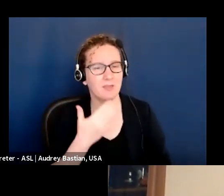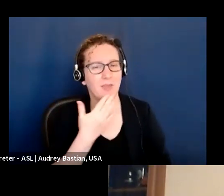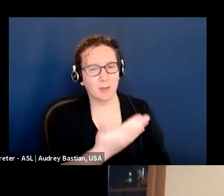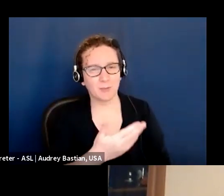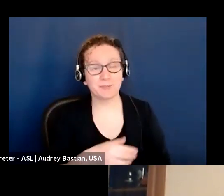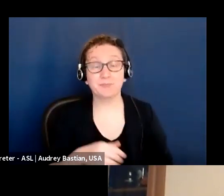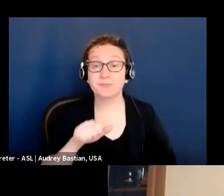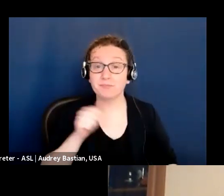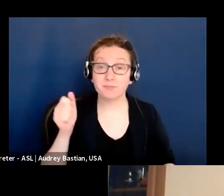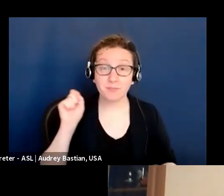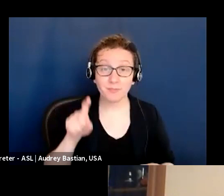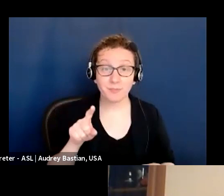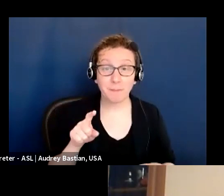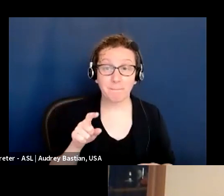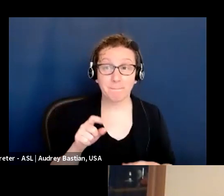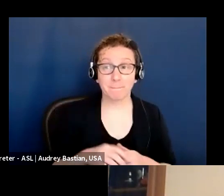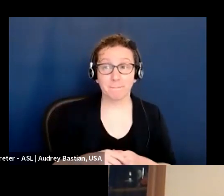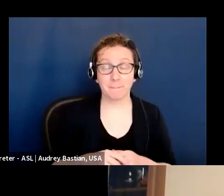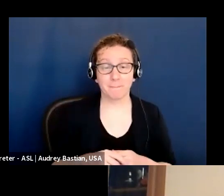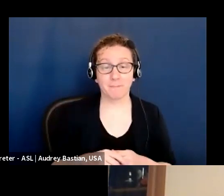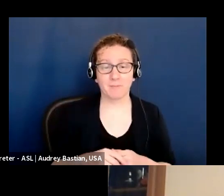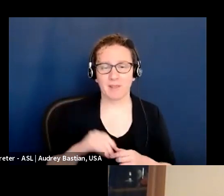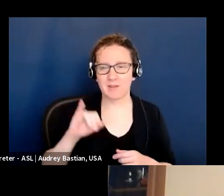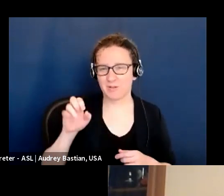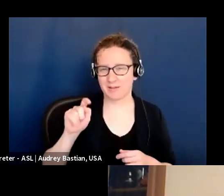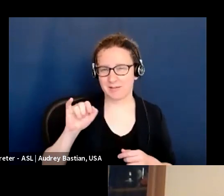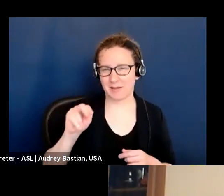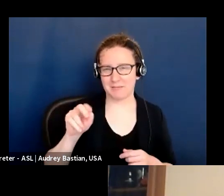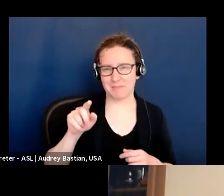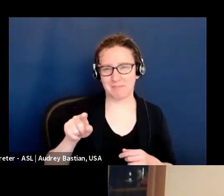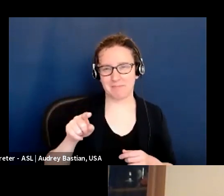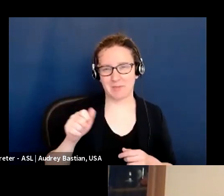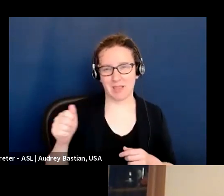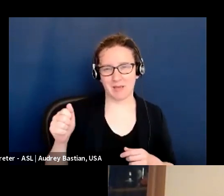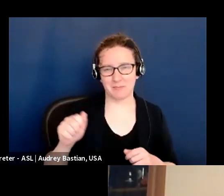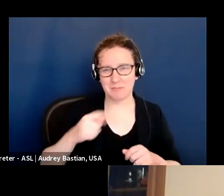question that we have and dust, did you I'd like you to come back on, because I think you might